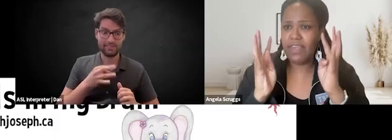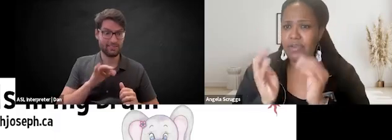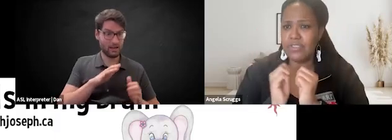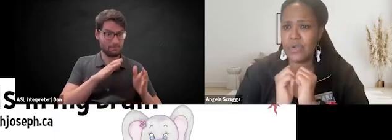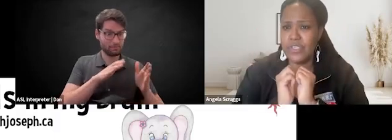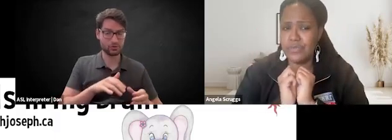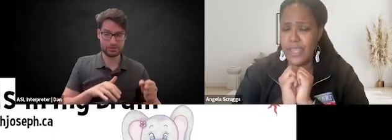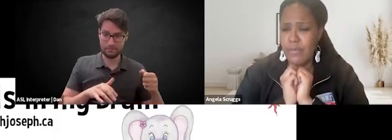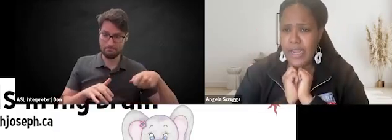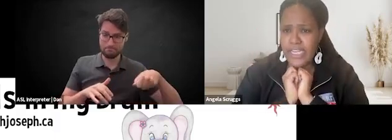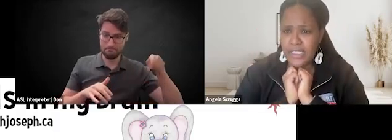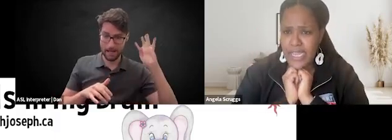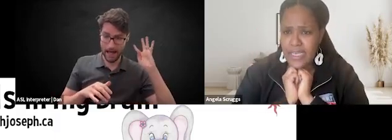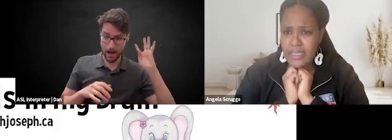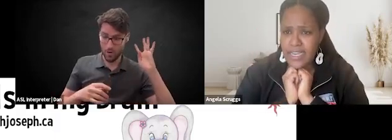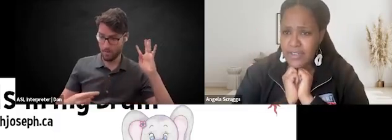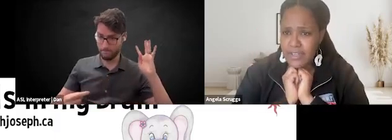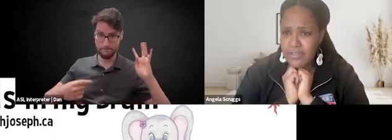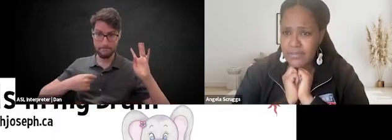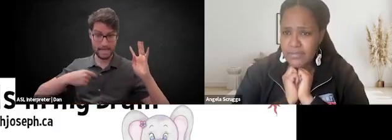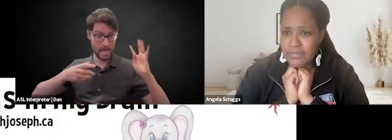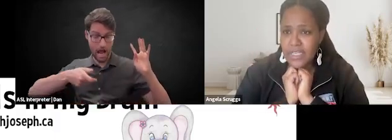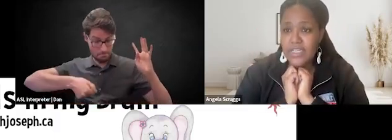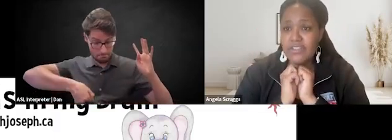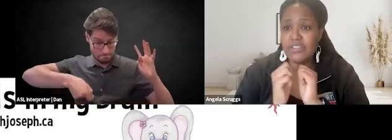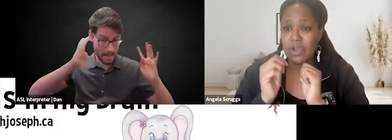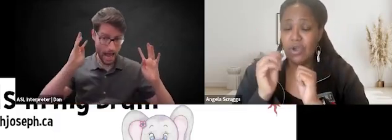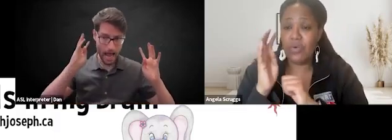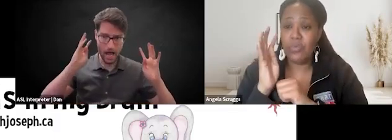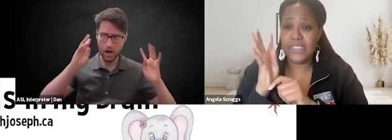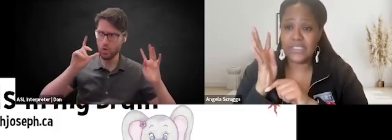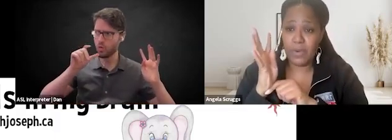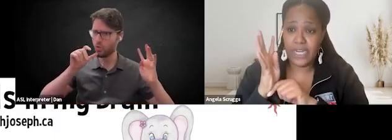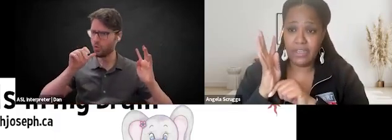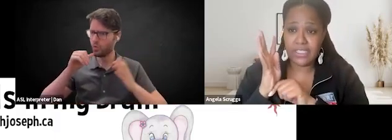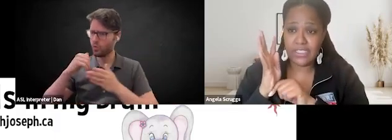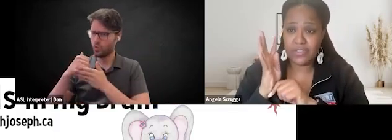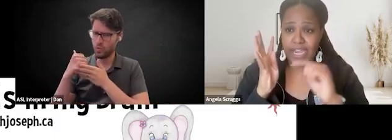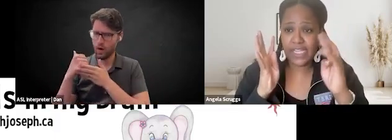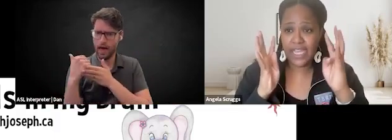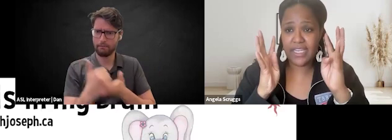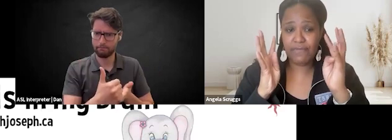then who's going to help regulate the other? So when someone else is dysregulated,